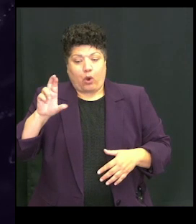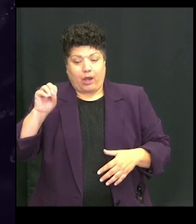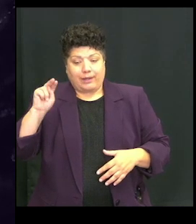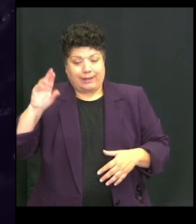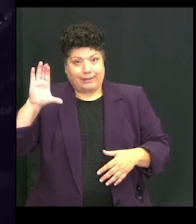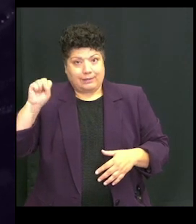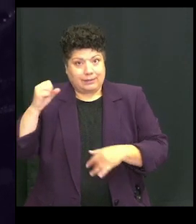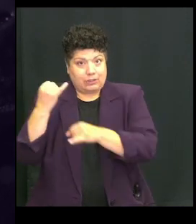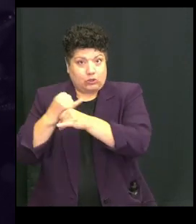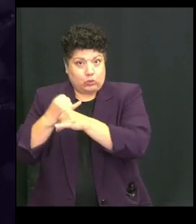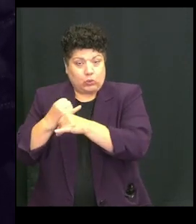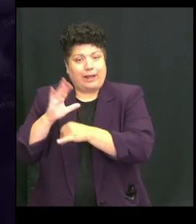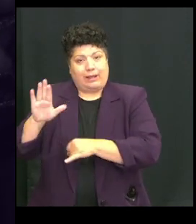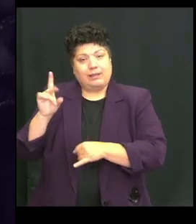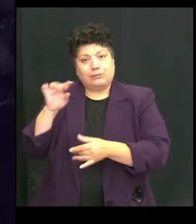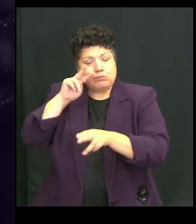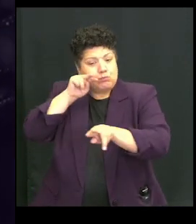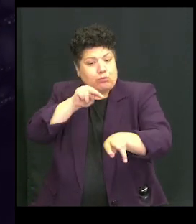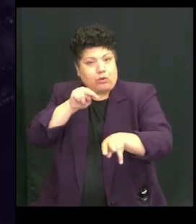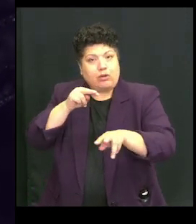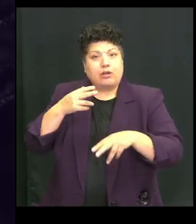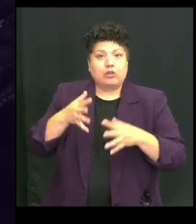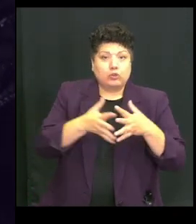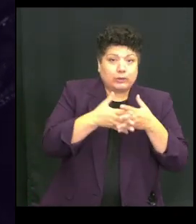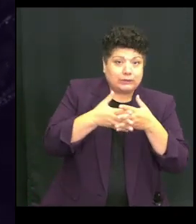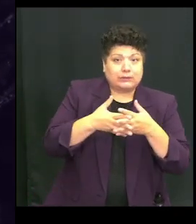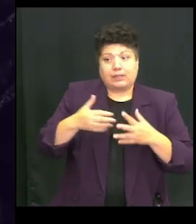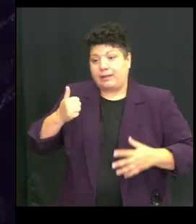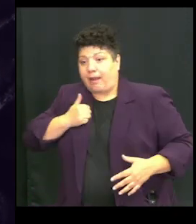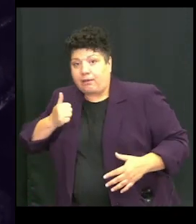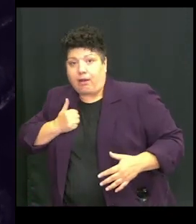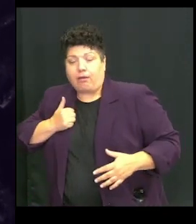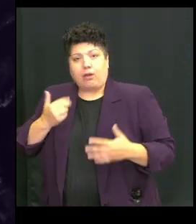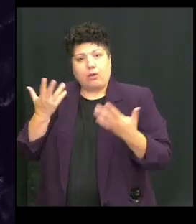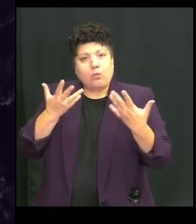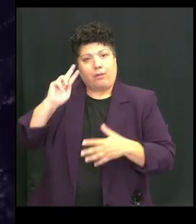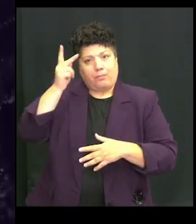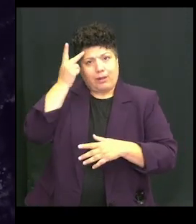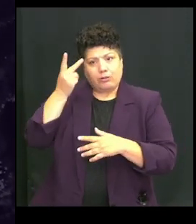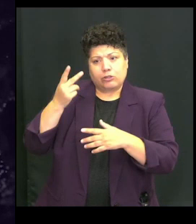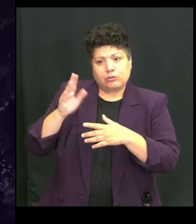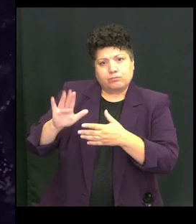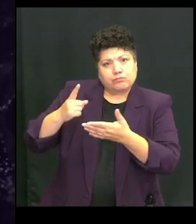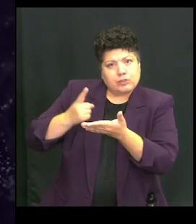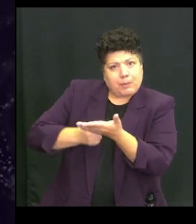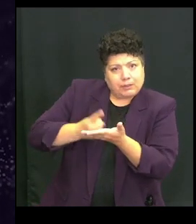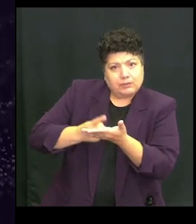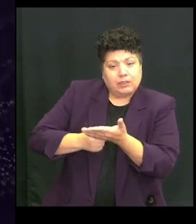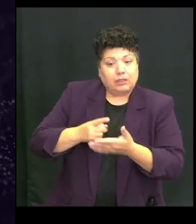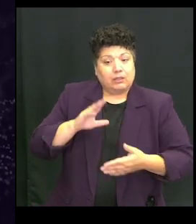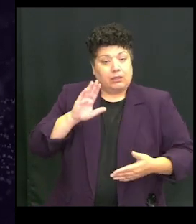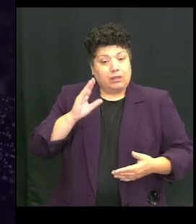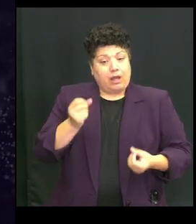these issues in Canada and the US. This graph on the screen shows the percentage of Canadians, in that left panel,